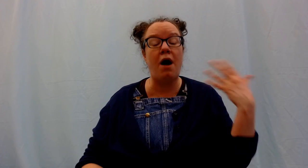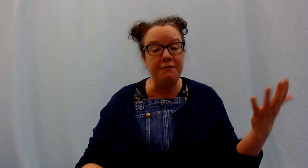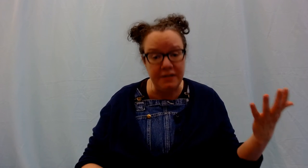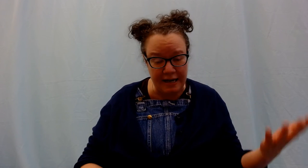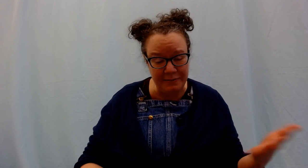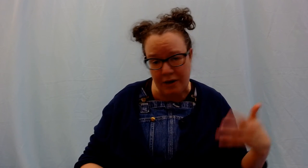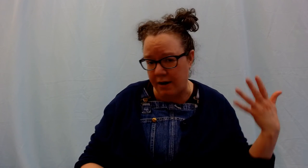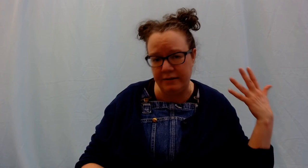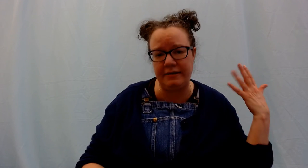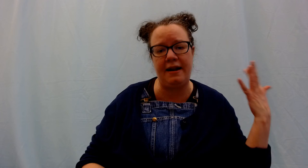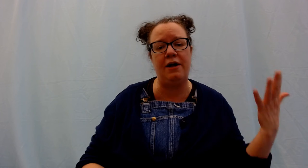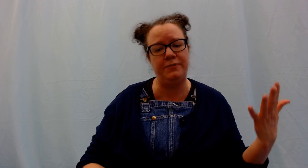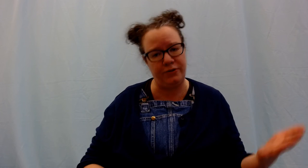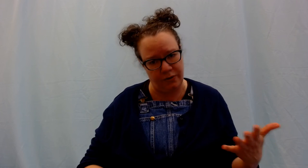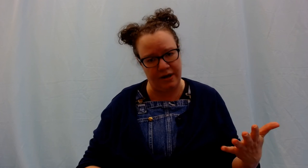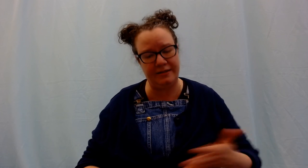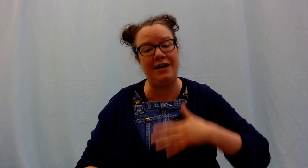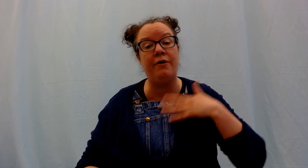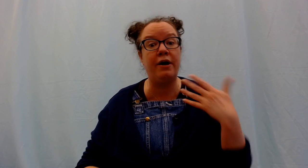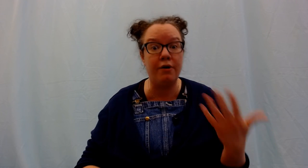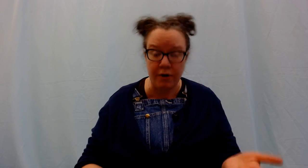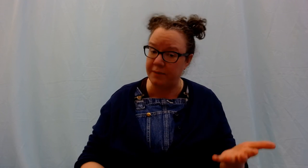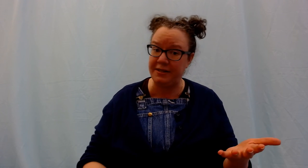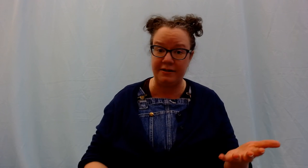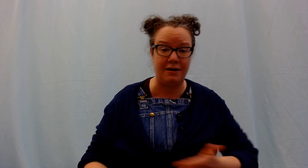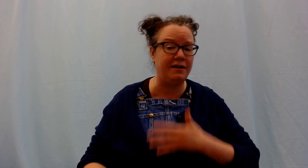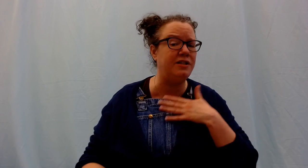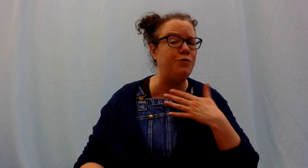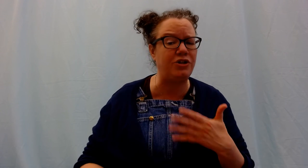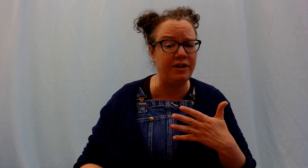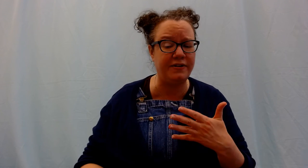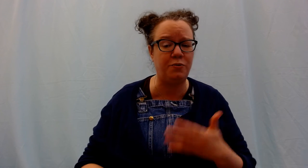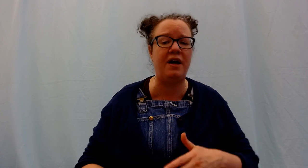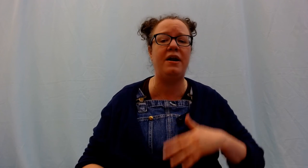oftentimes songs can help soothe us. Hearing our grown-ups sing a song especially if it's one